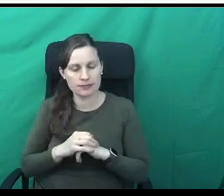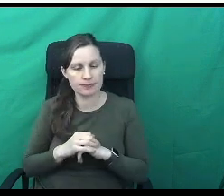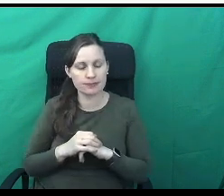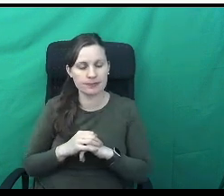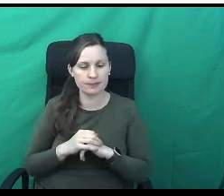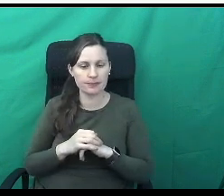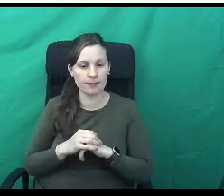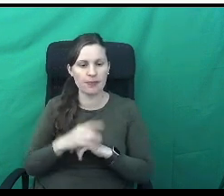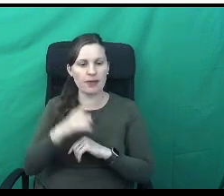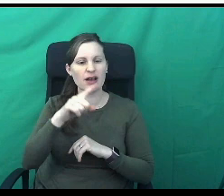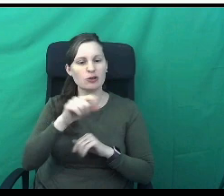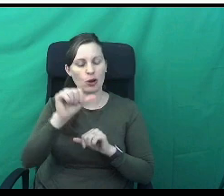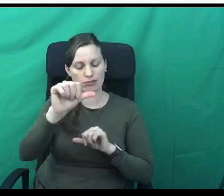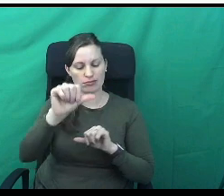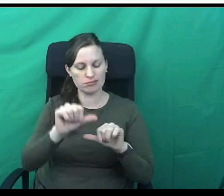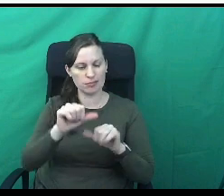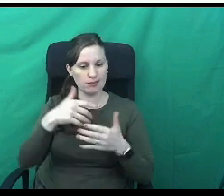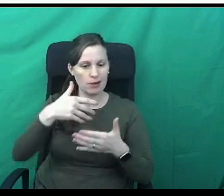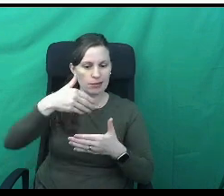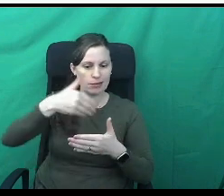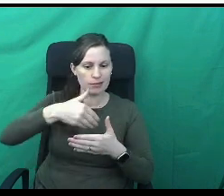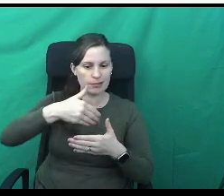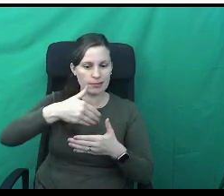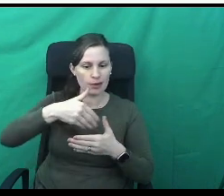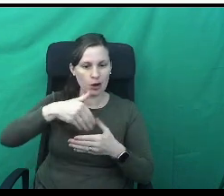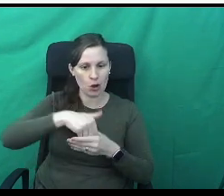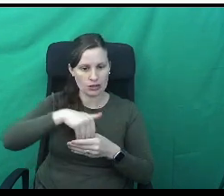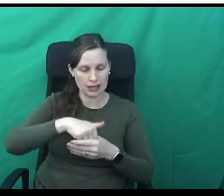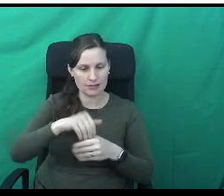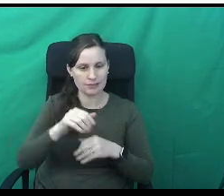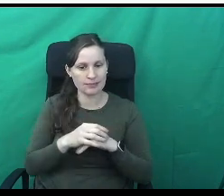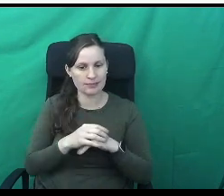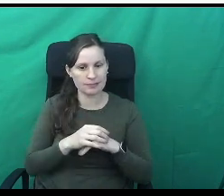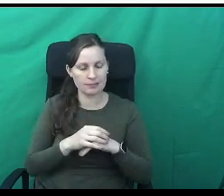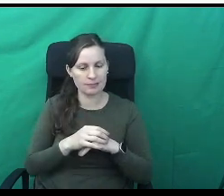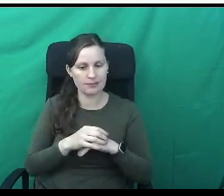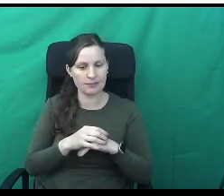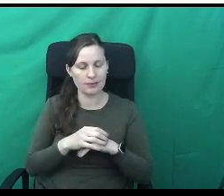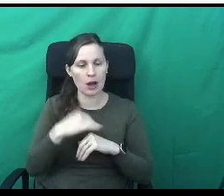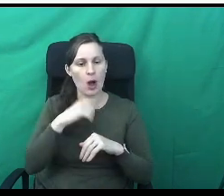That was just for a bit of context. I'm going to run at a great pace through some of these examples.